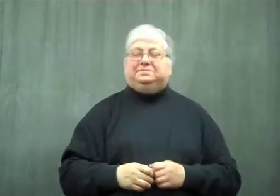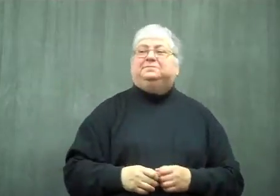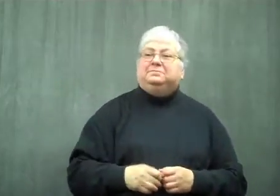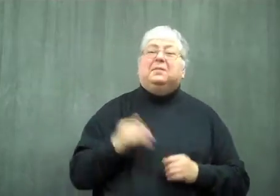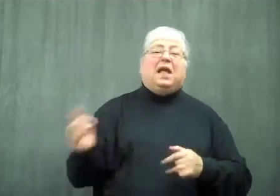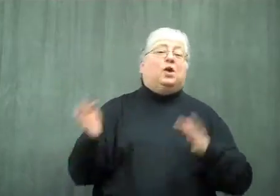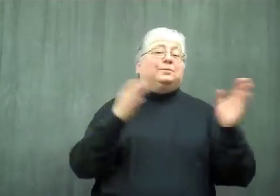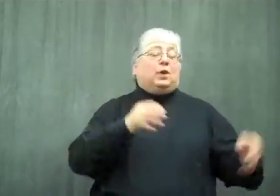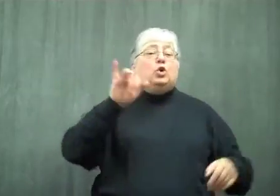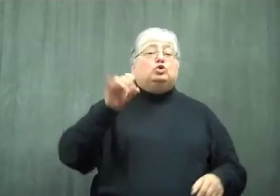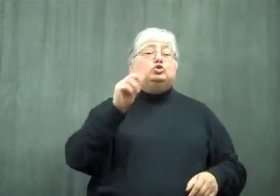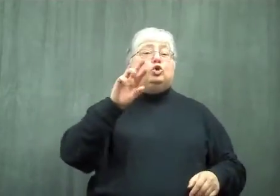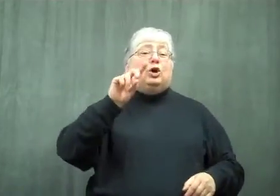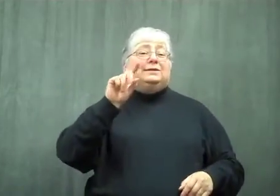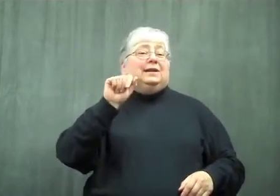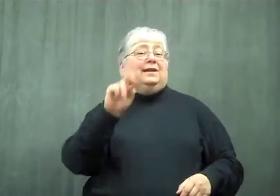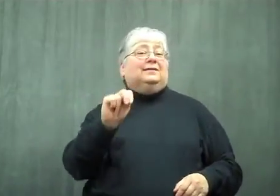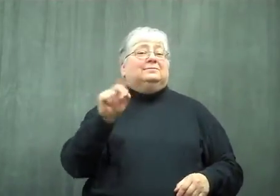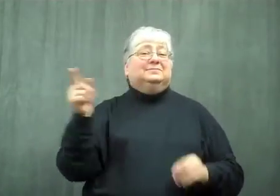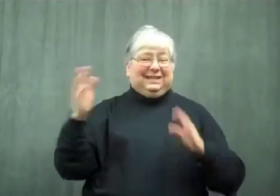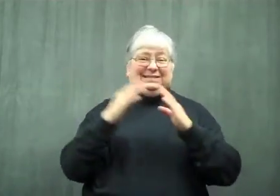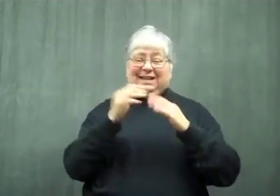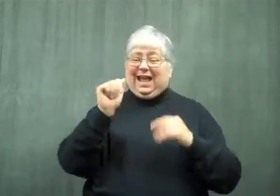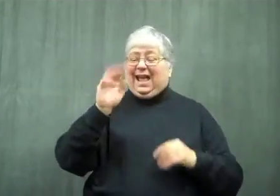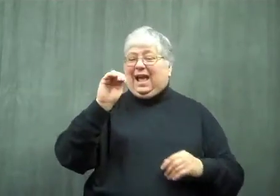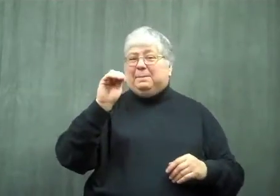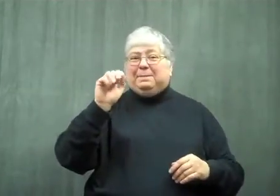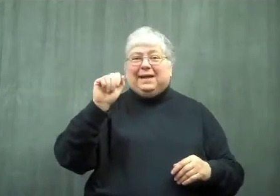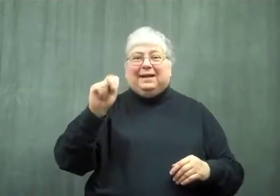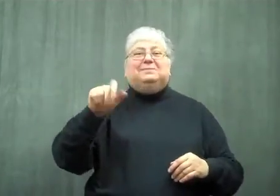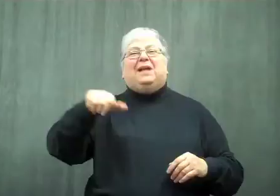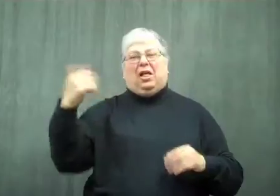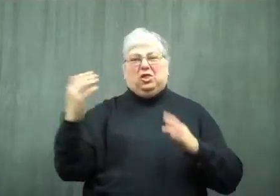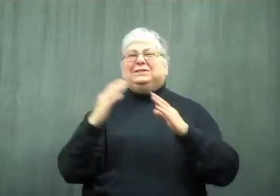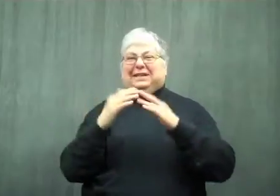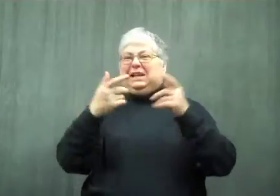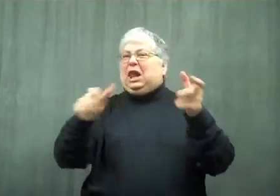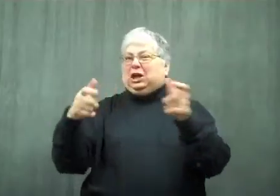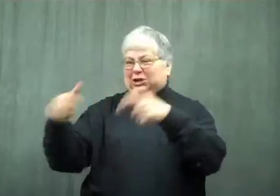In Jordan, in the city of Amman and other large cities,